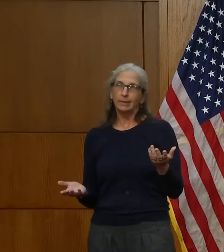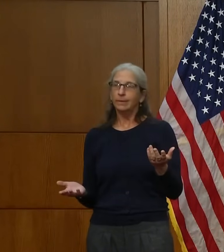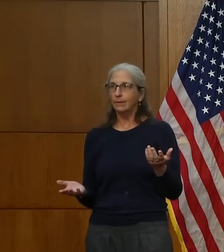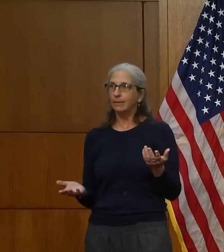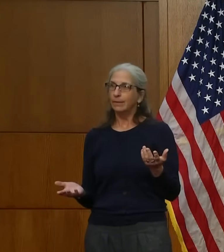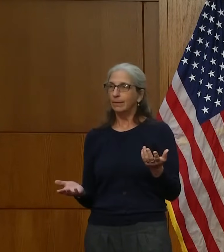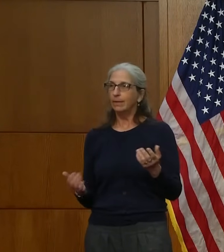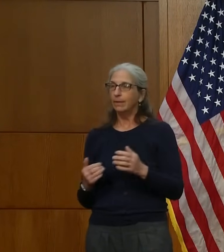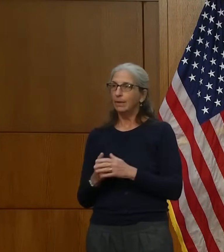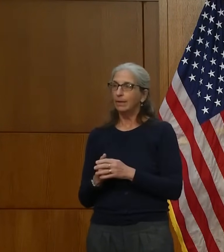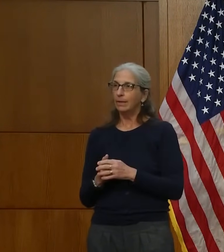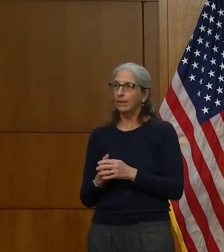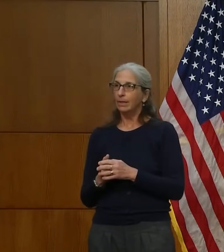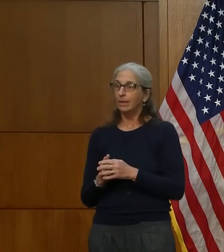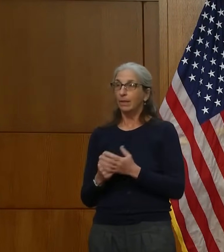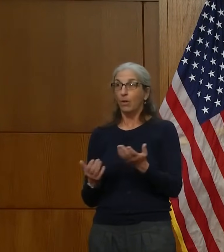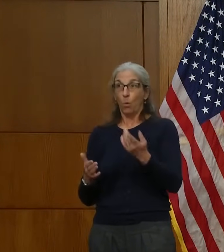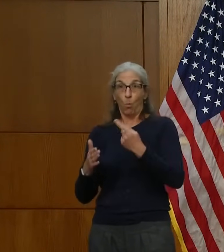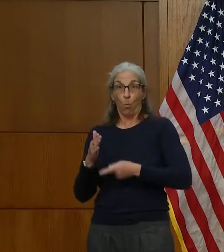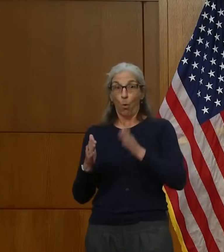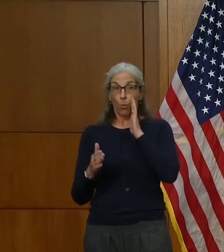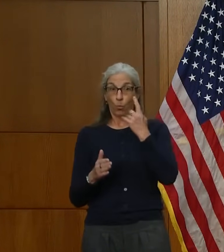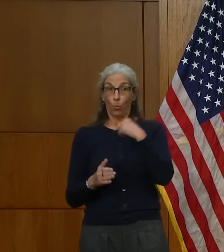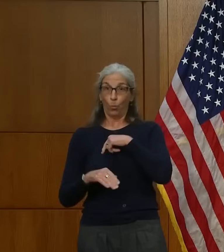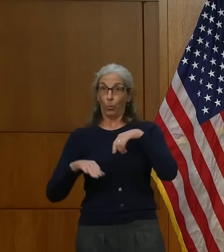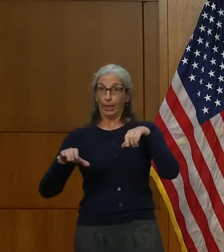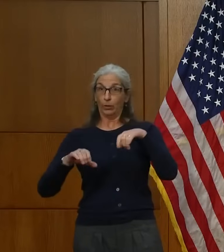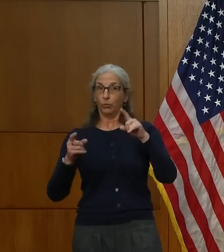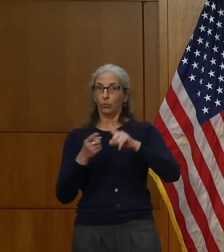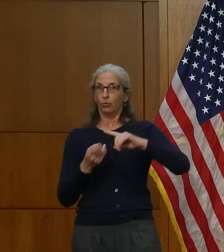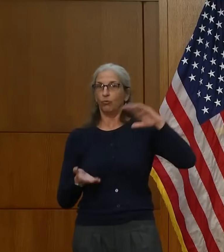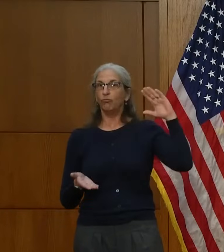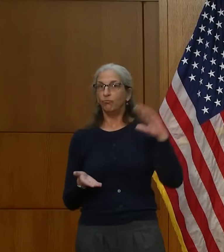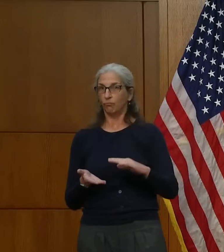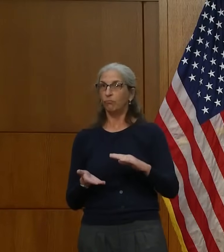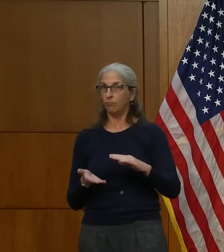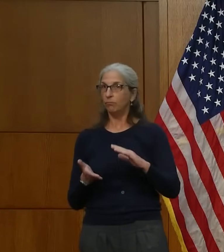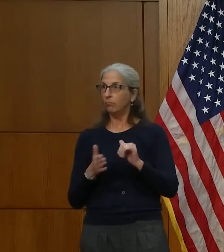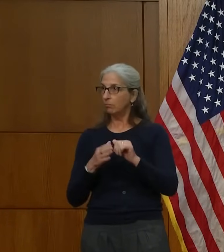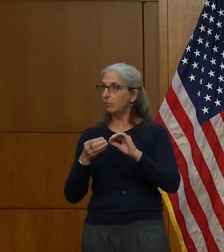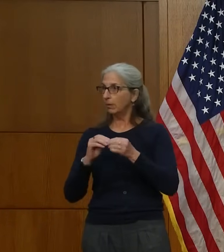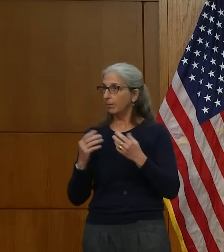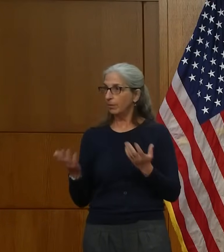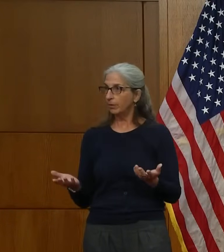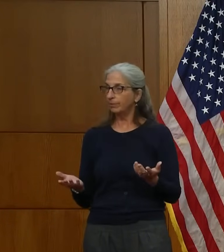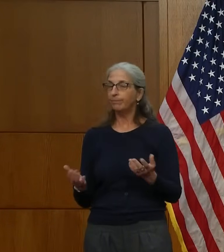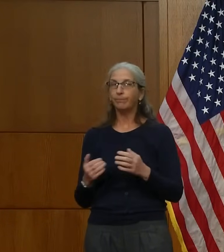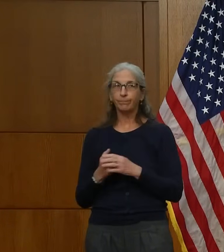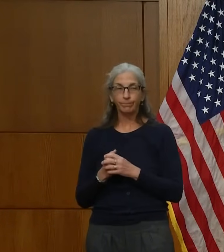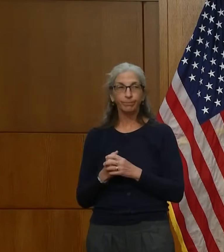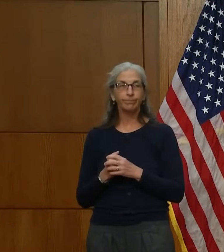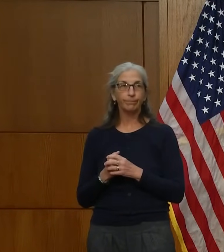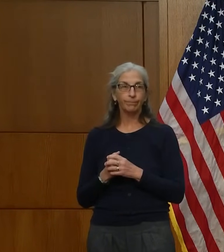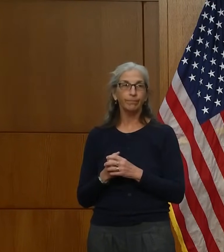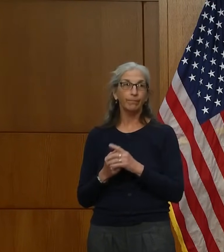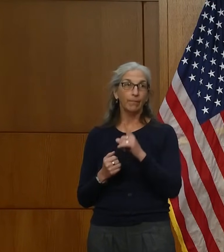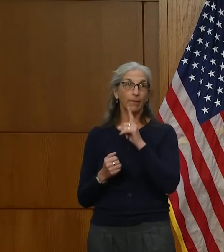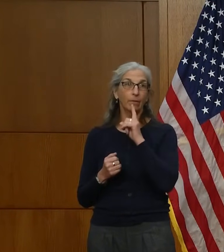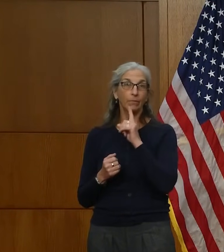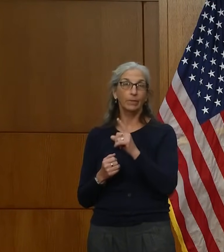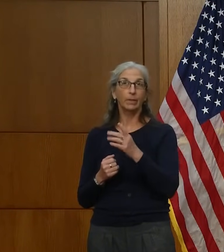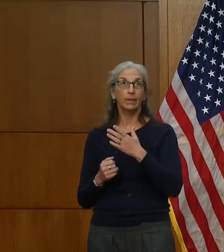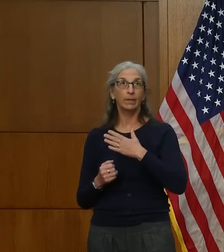NUMBERS AND. NO, MY ANSWER THAT